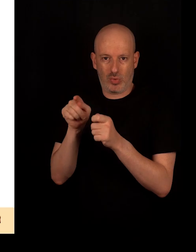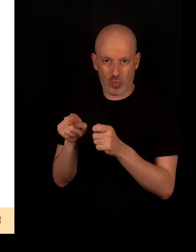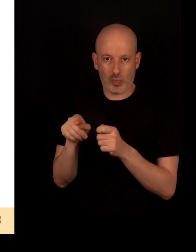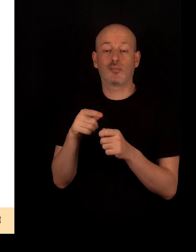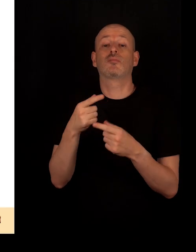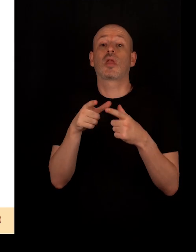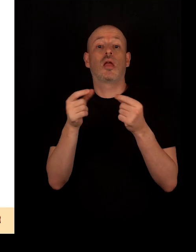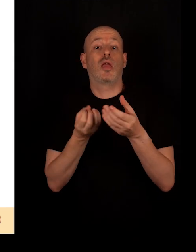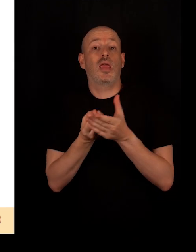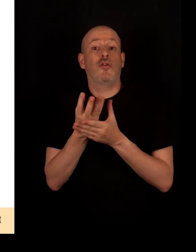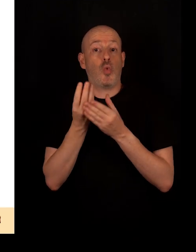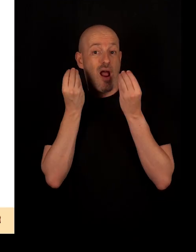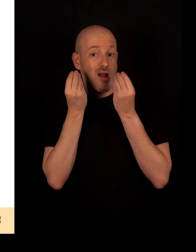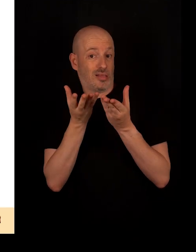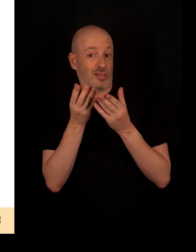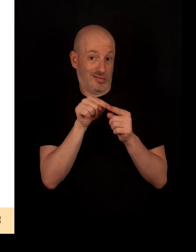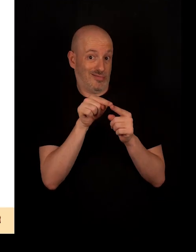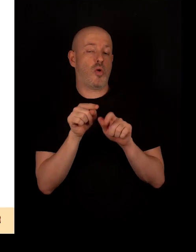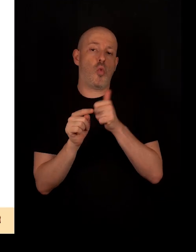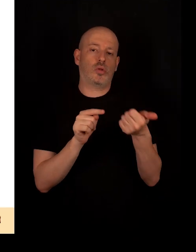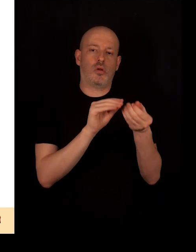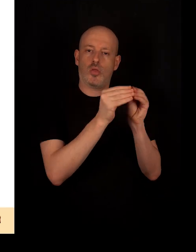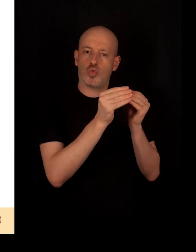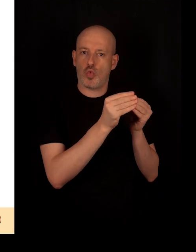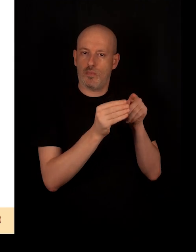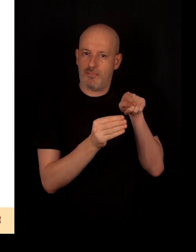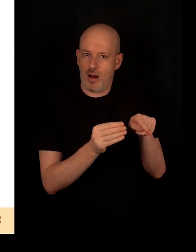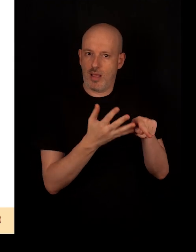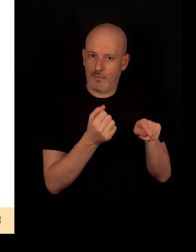And then with the residency info card you have another reference number.